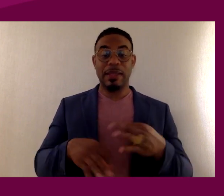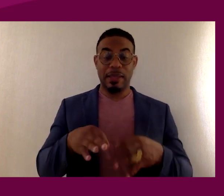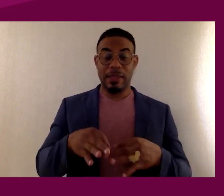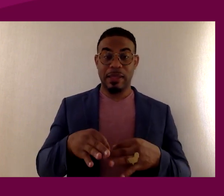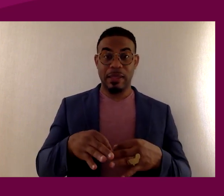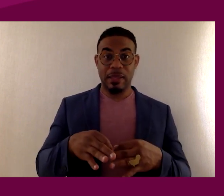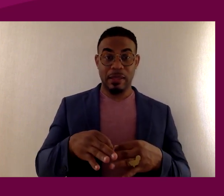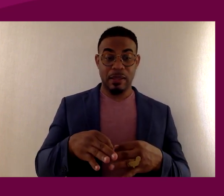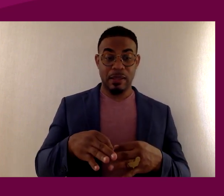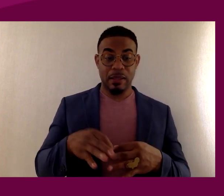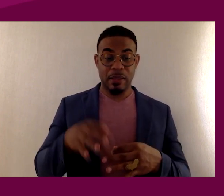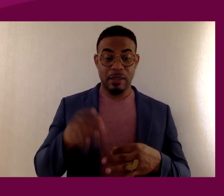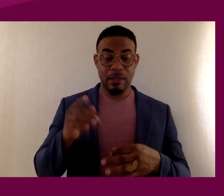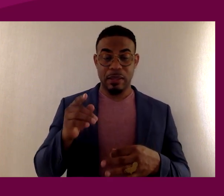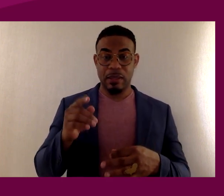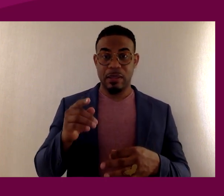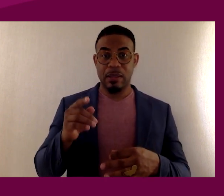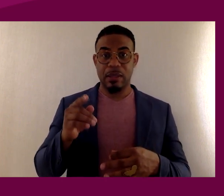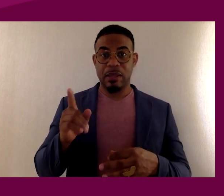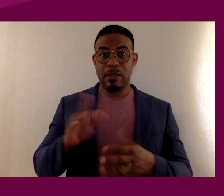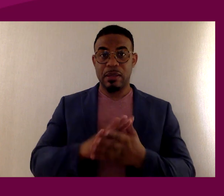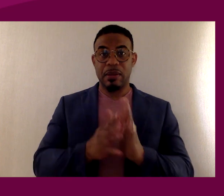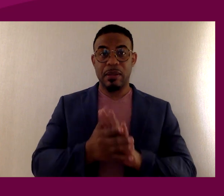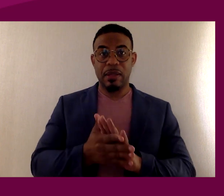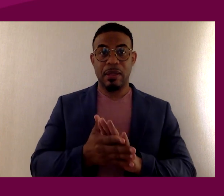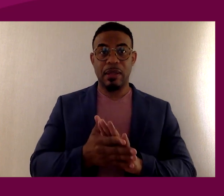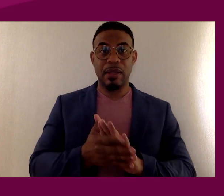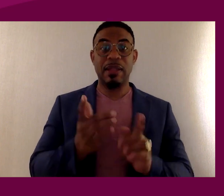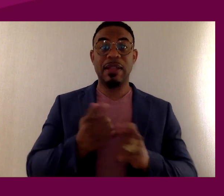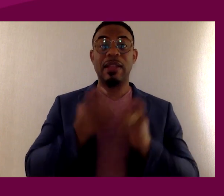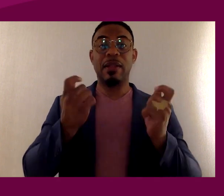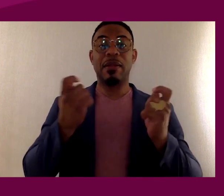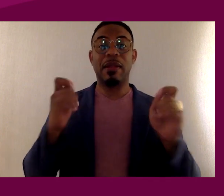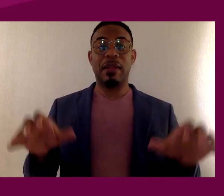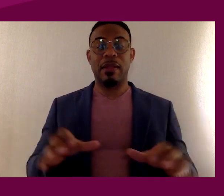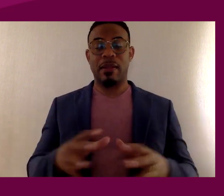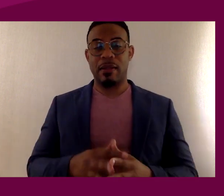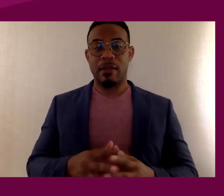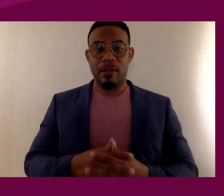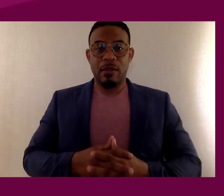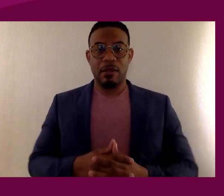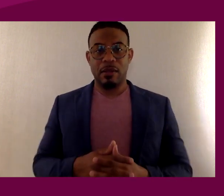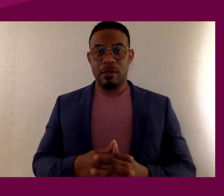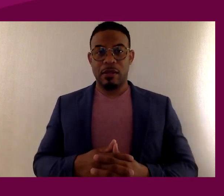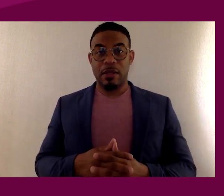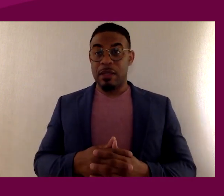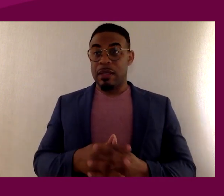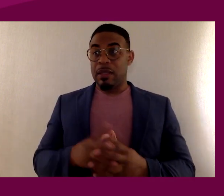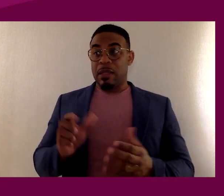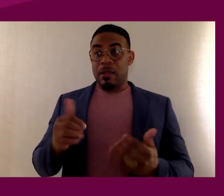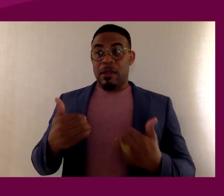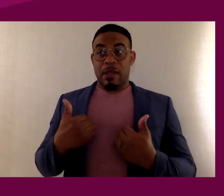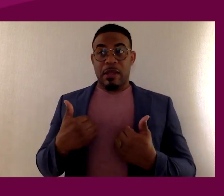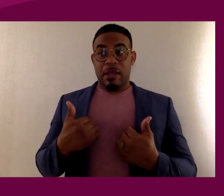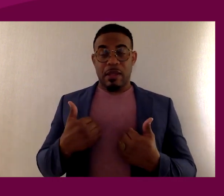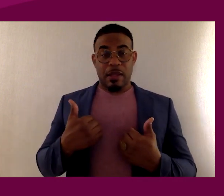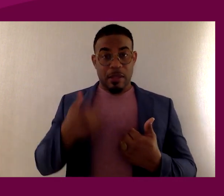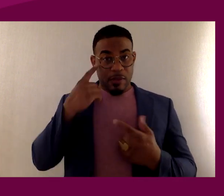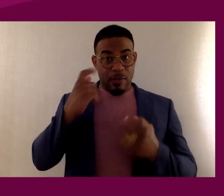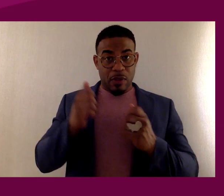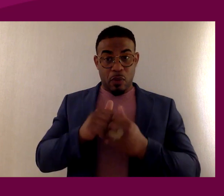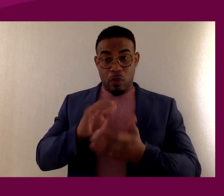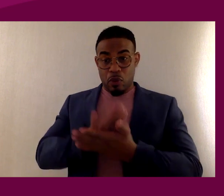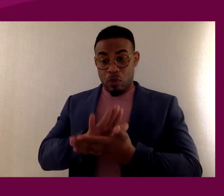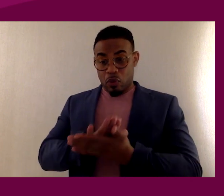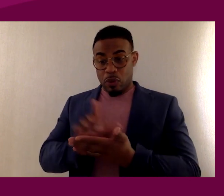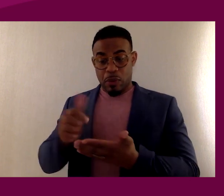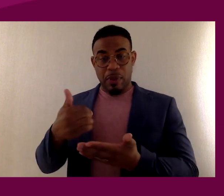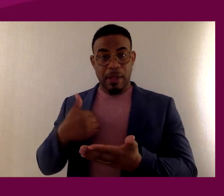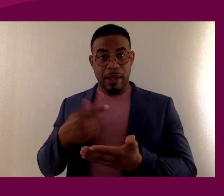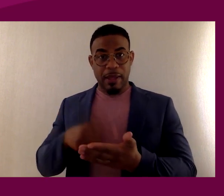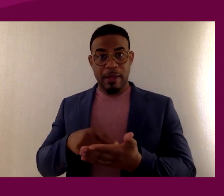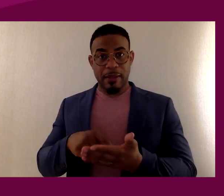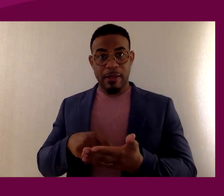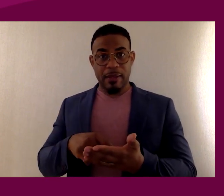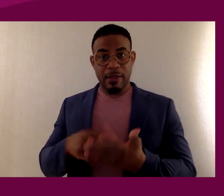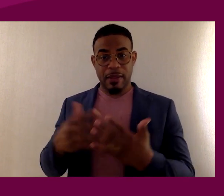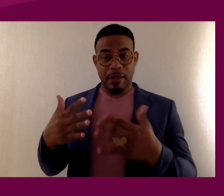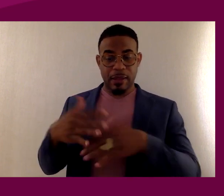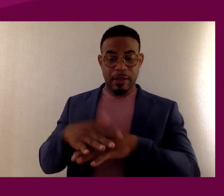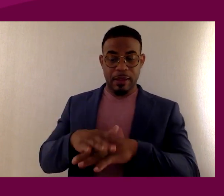their rights. Instead it became a celebration activity. For dealing with schools they would